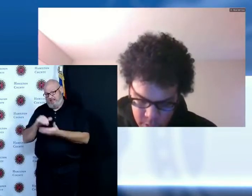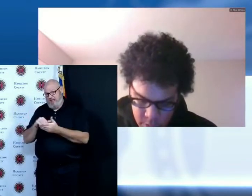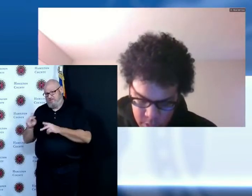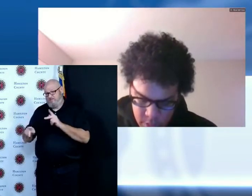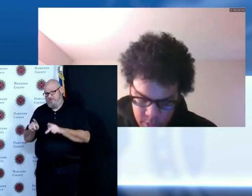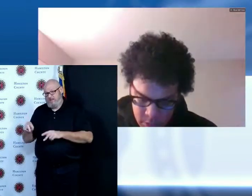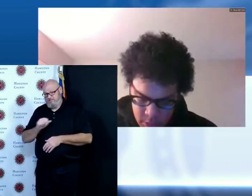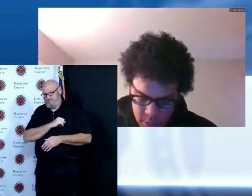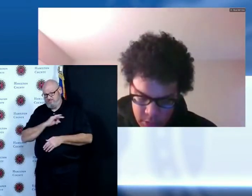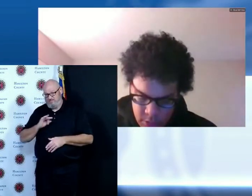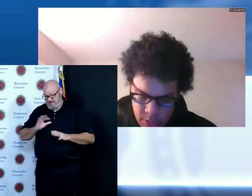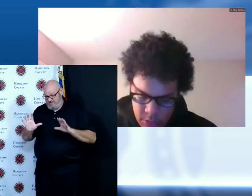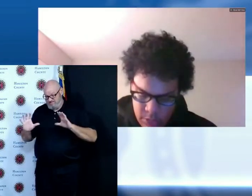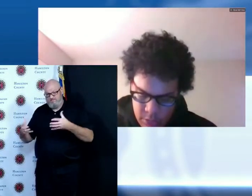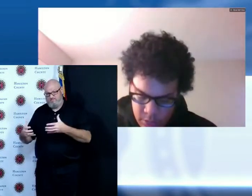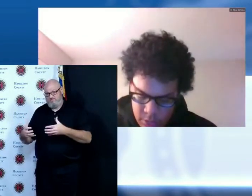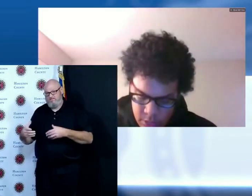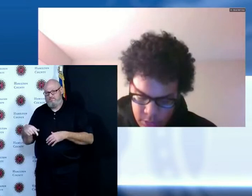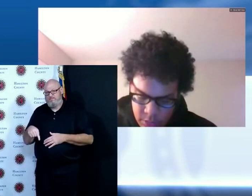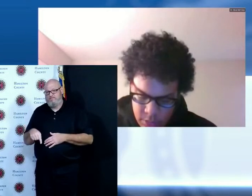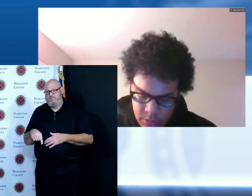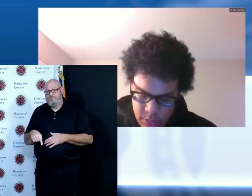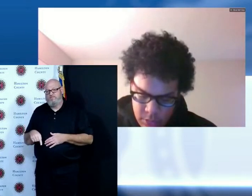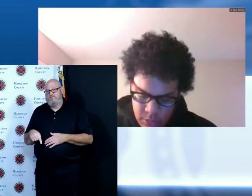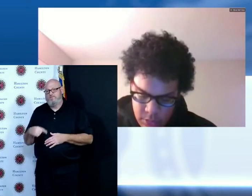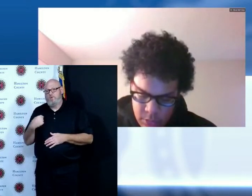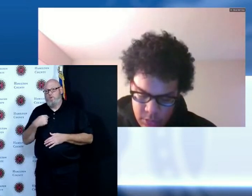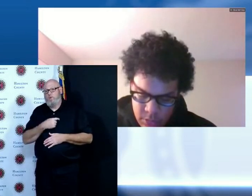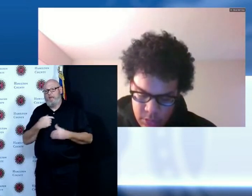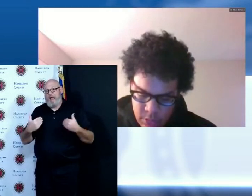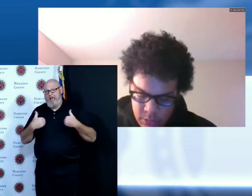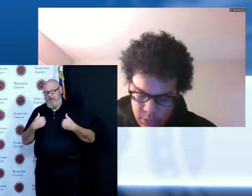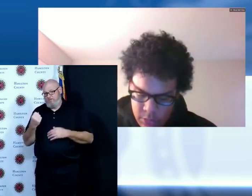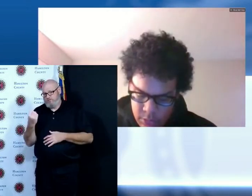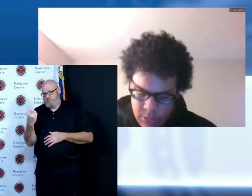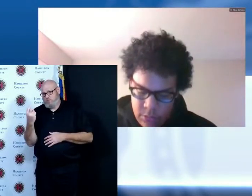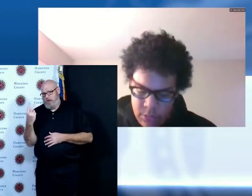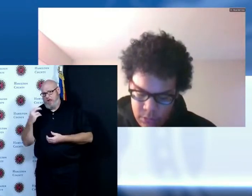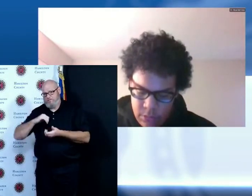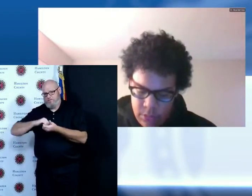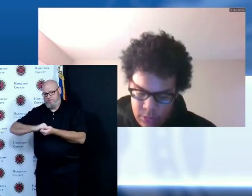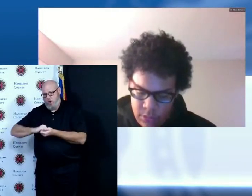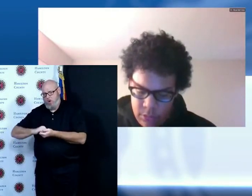trying to think about health equity if you run a large clinic you create some inequities and